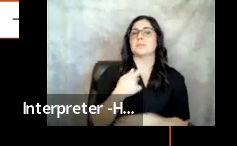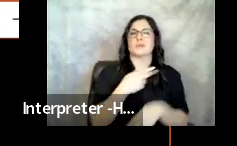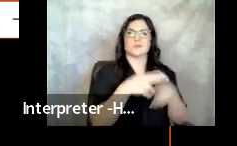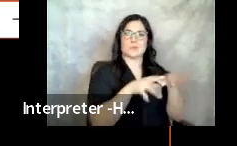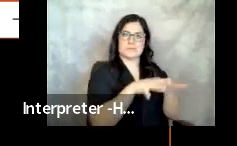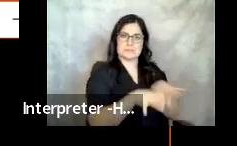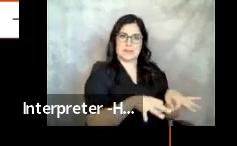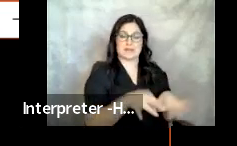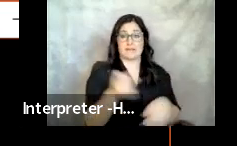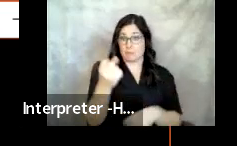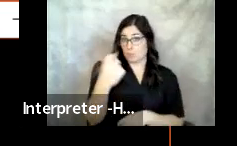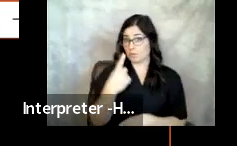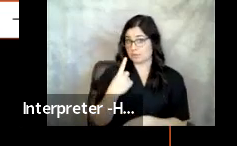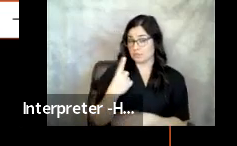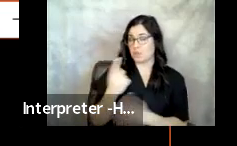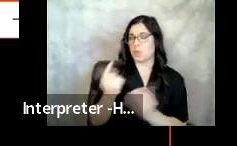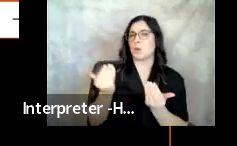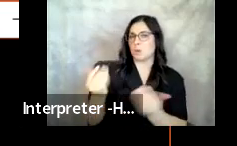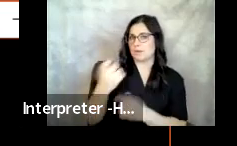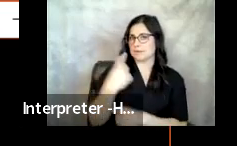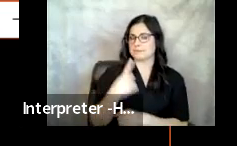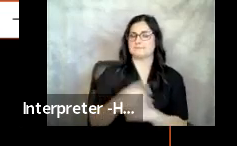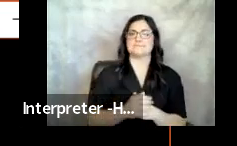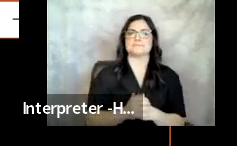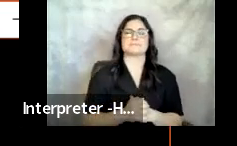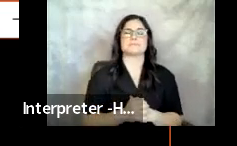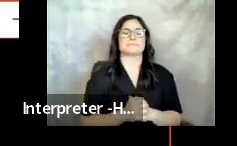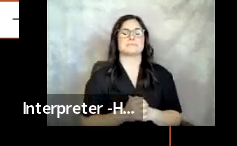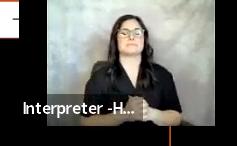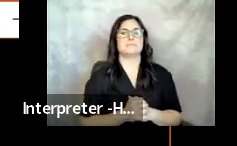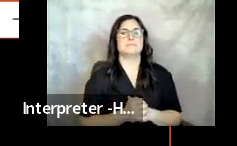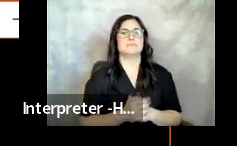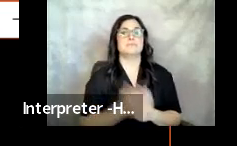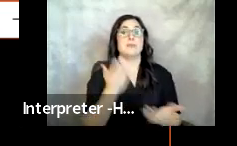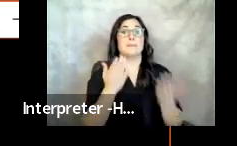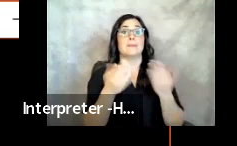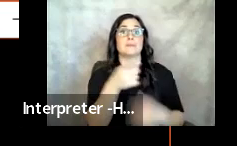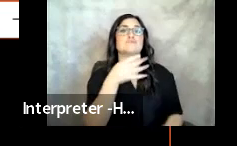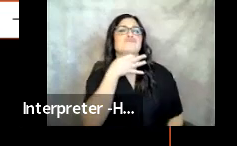Somebody might have a question, but it says, Well, wait a minute, let's talk about more than African-Americans.